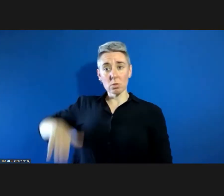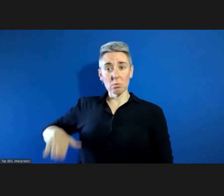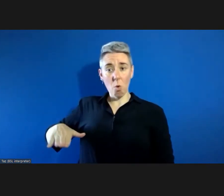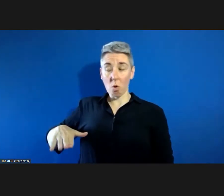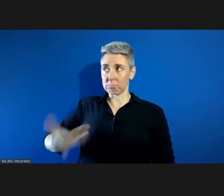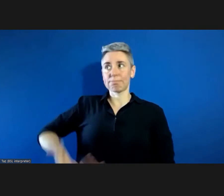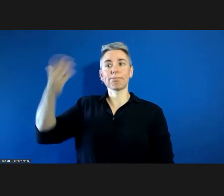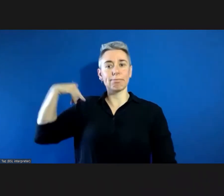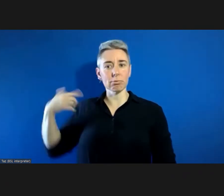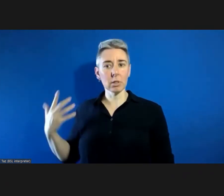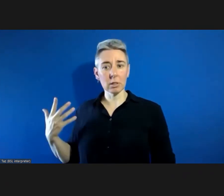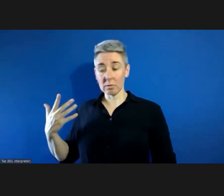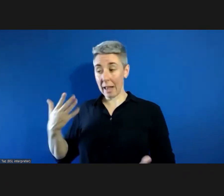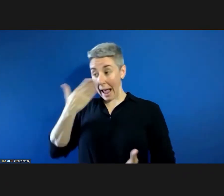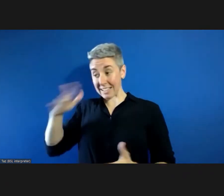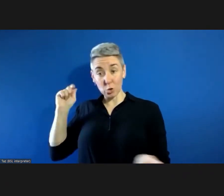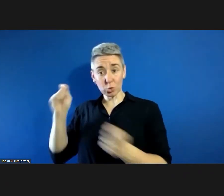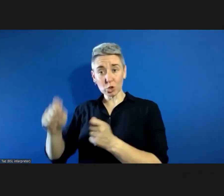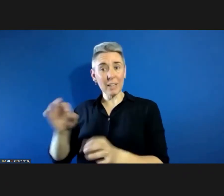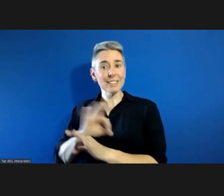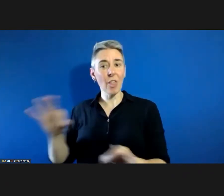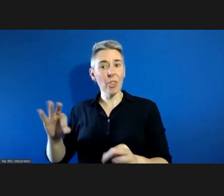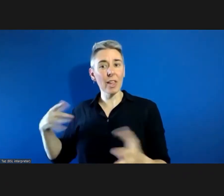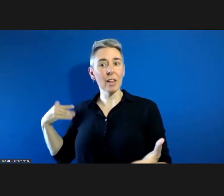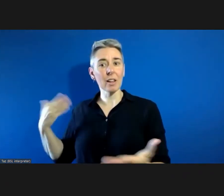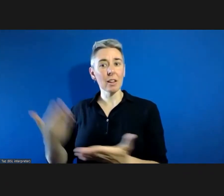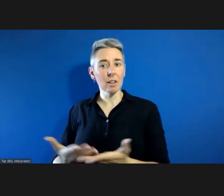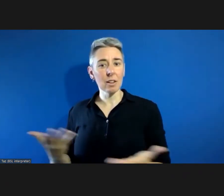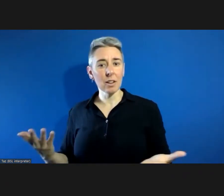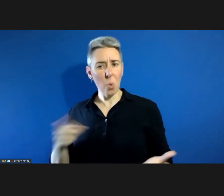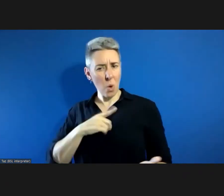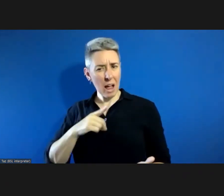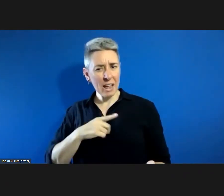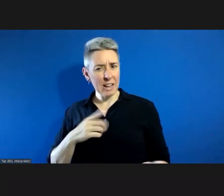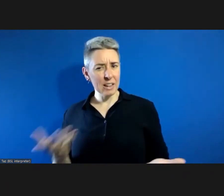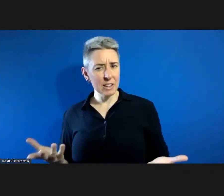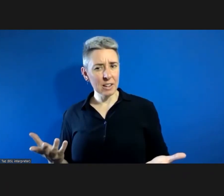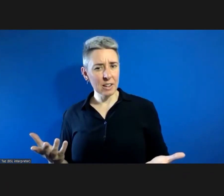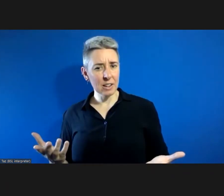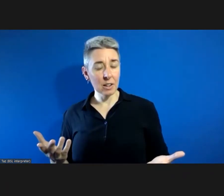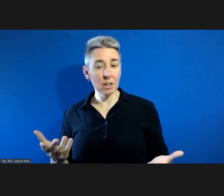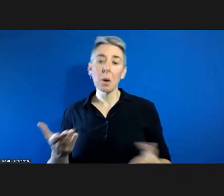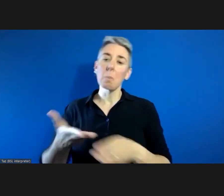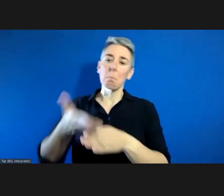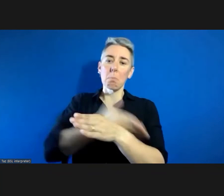So why is that? Up until COVID I would visit universities and still generally the only working